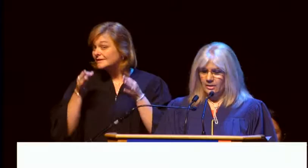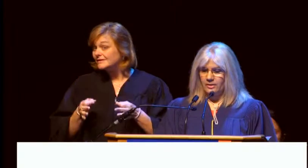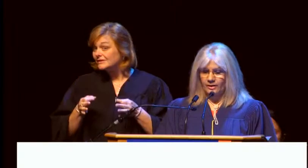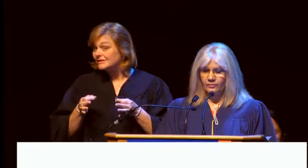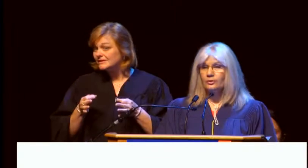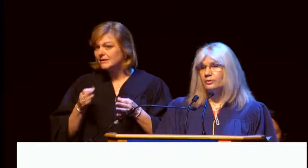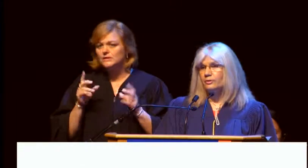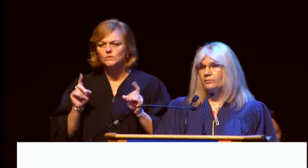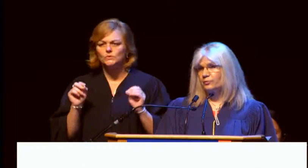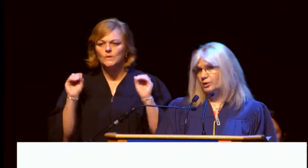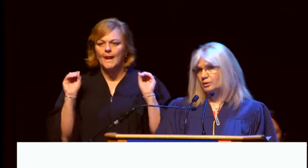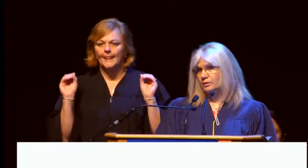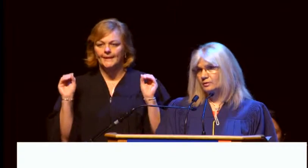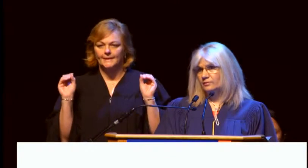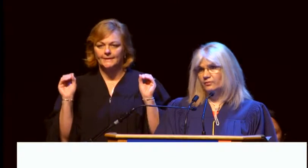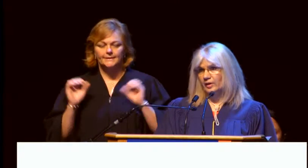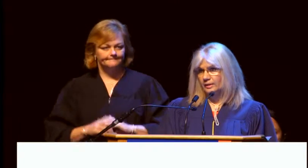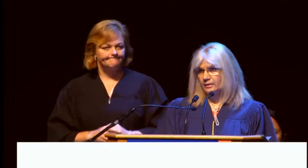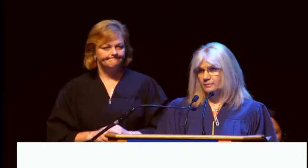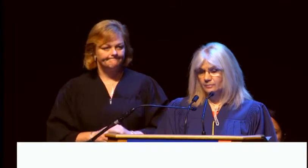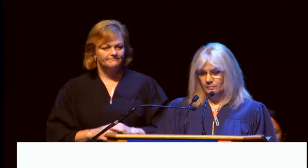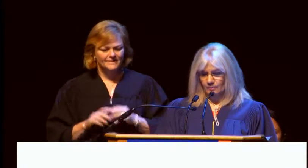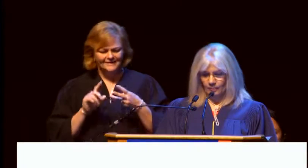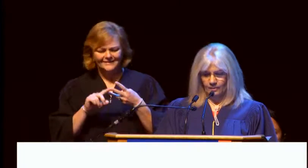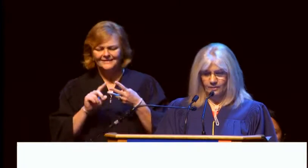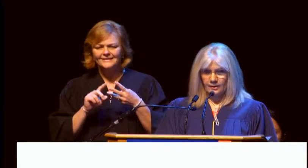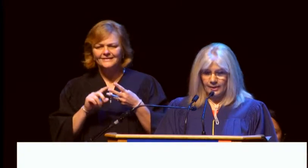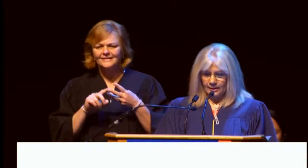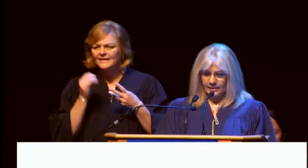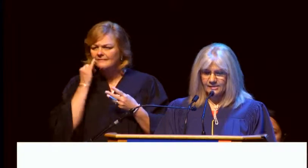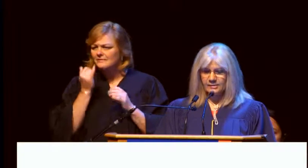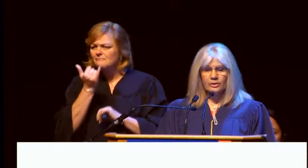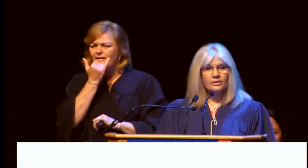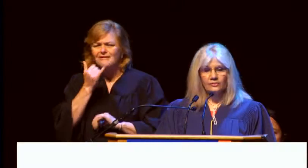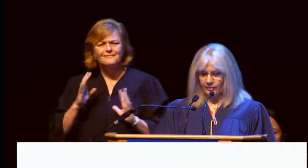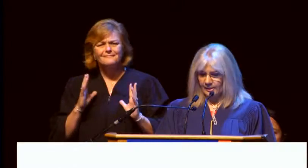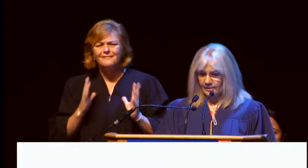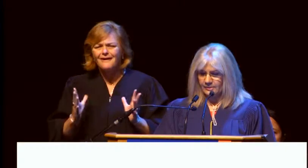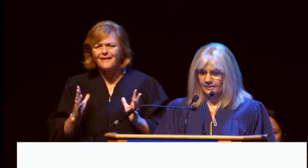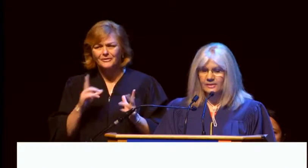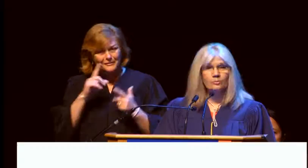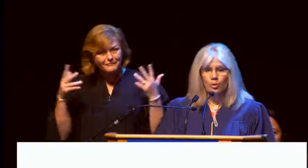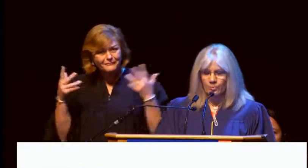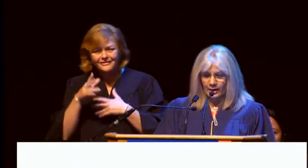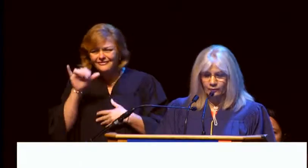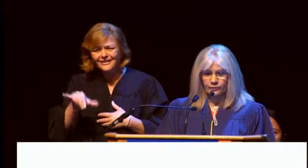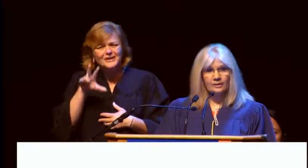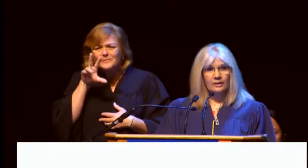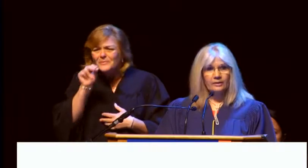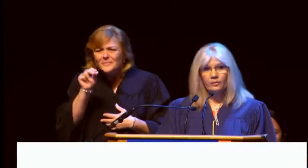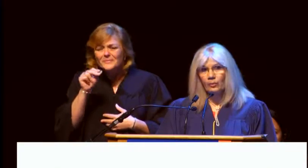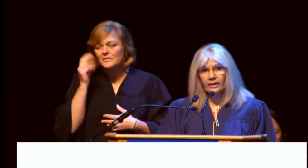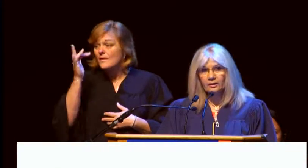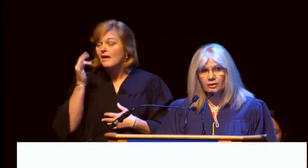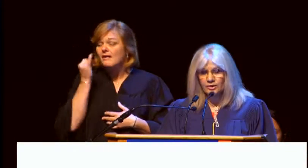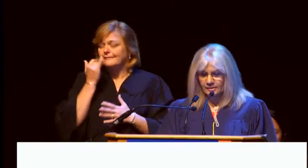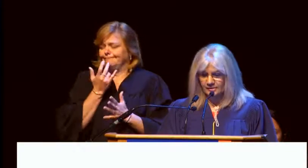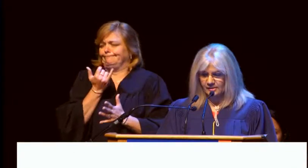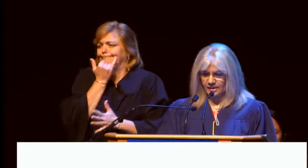NEVER FEAR FAILURE. A LESSON LEARNED FROM A FAILURE, IS A LESSON MORE POWERFUL THAN ONE LEARNED FROM SUCCESS.